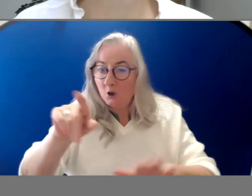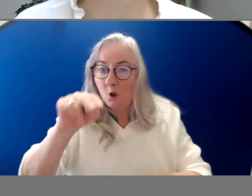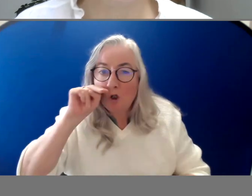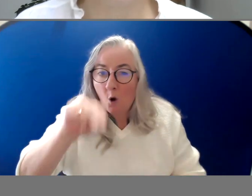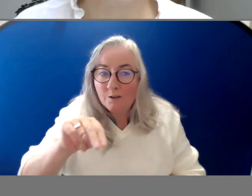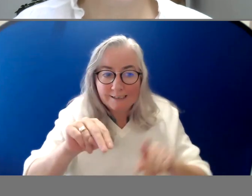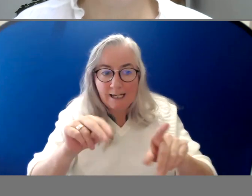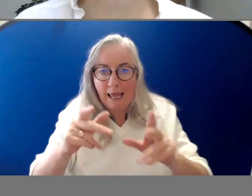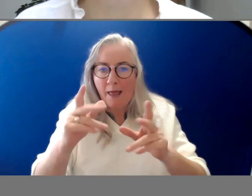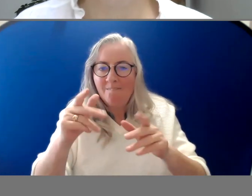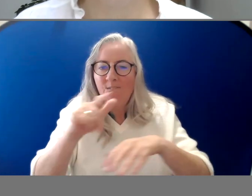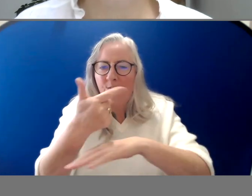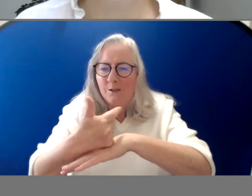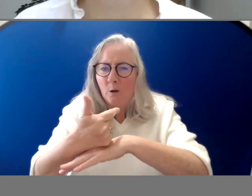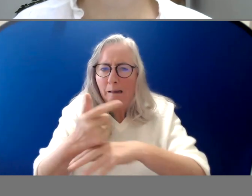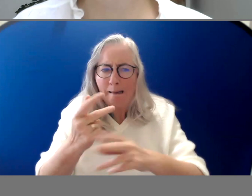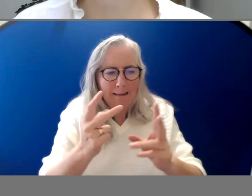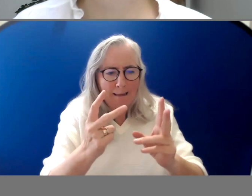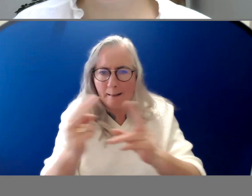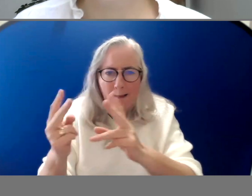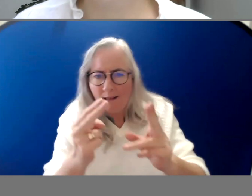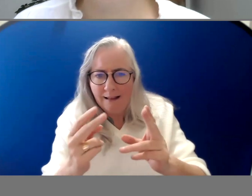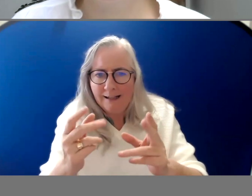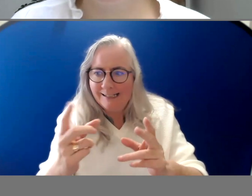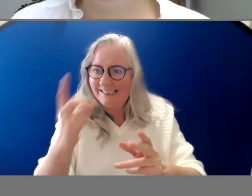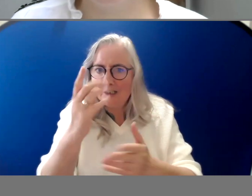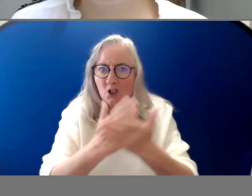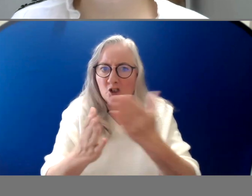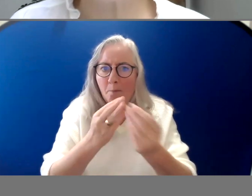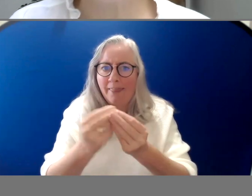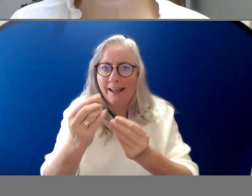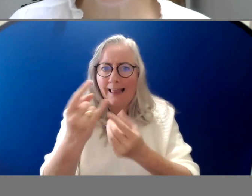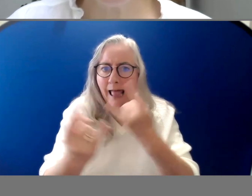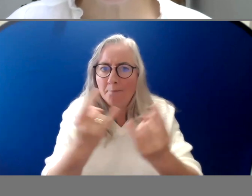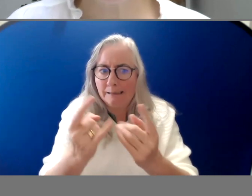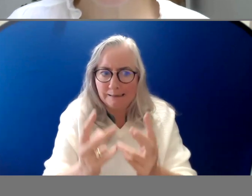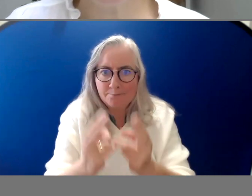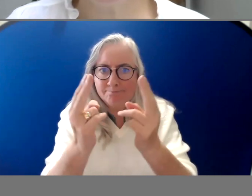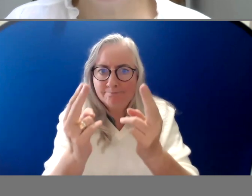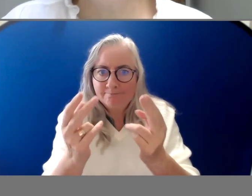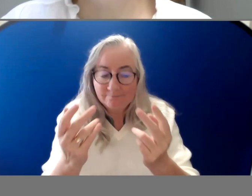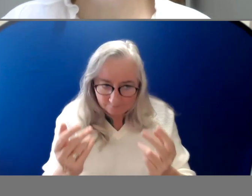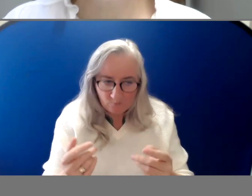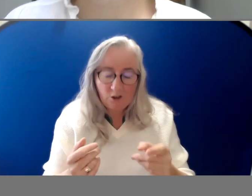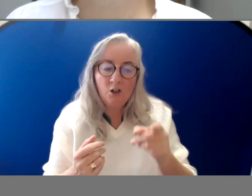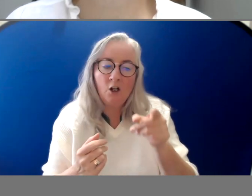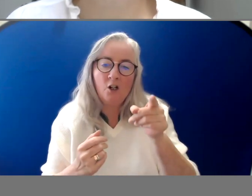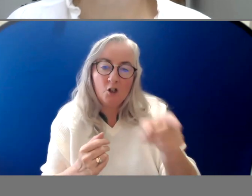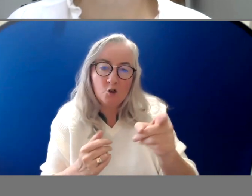bit clipped out so you kind of wonder maybe did something happen so again with an existing stairs